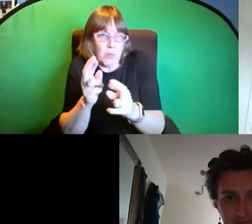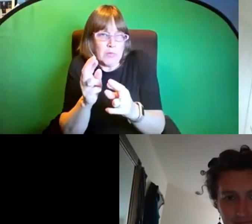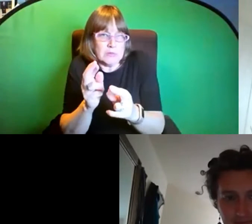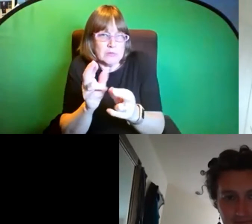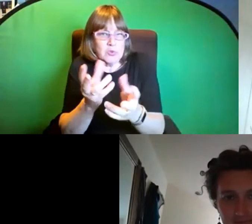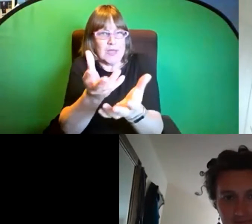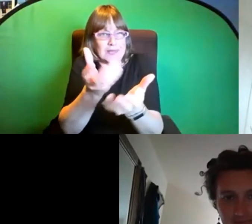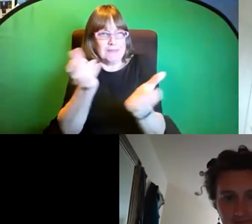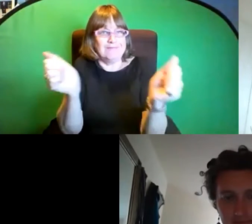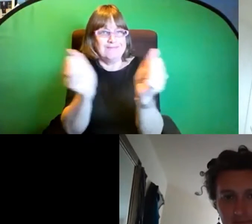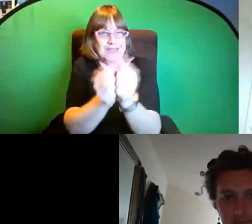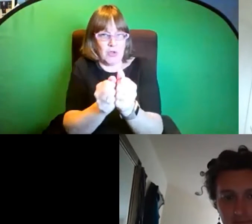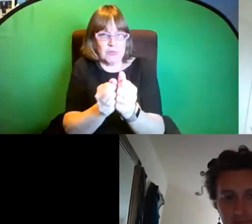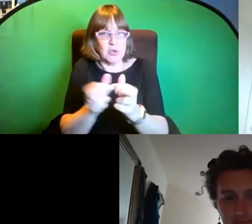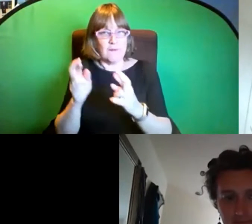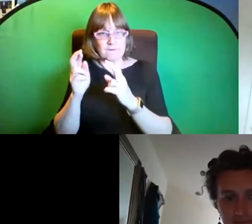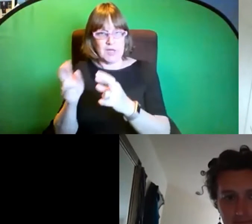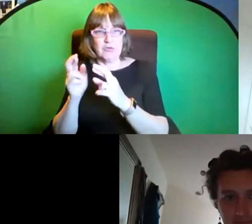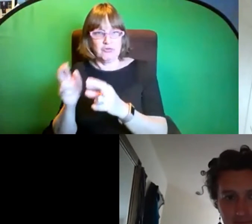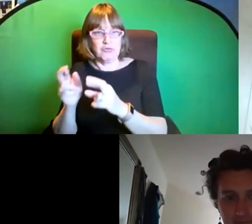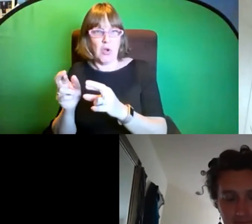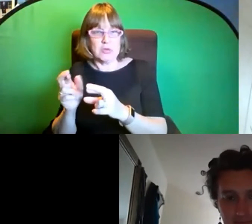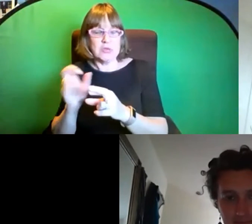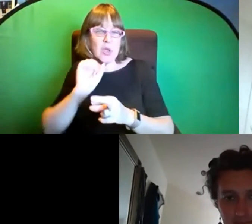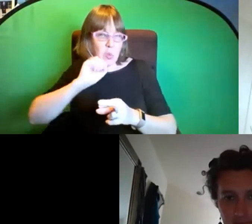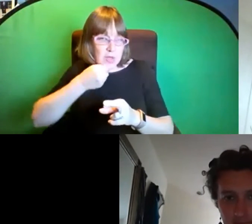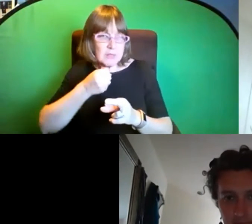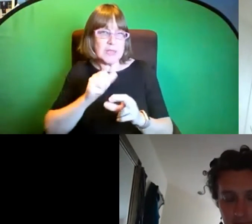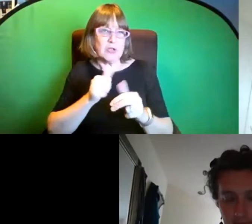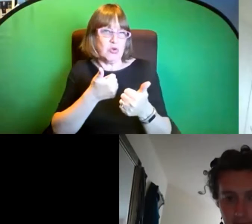strategy. Fingers crossed that it will be as good as we hope it will be maybe we'll see